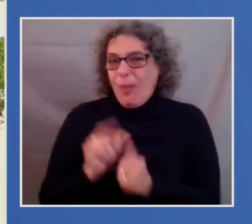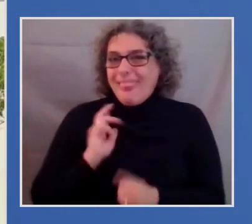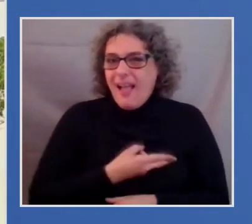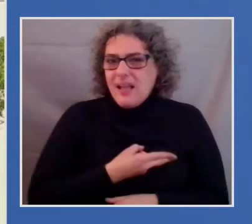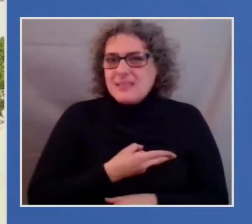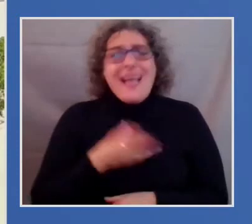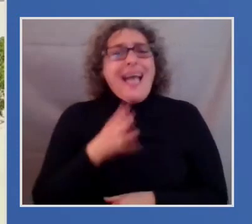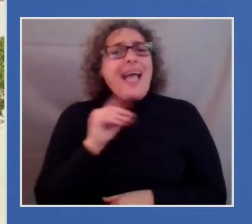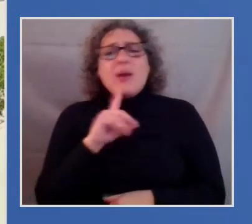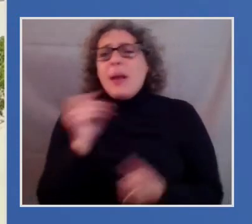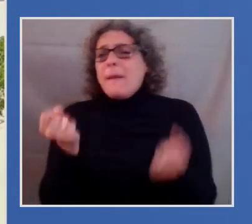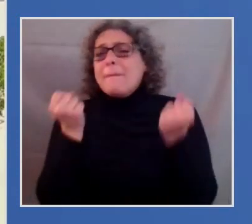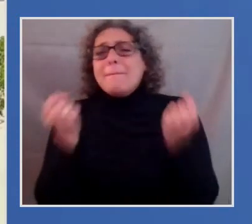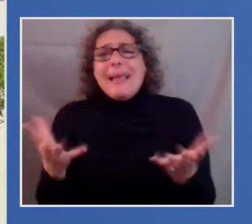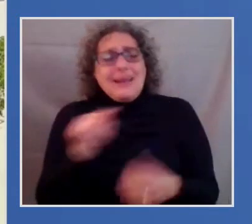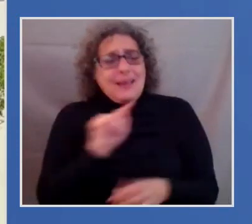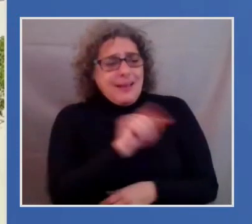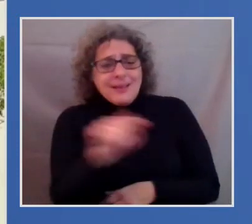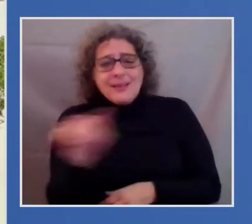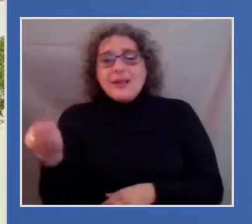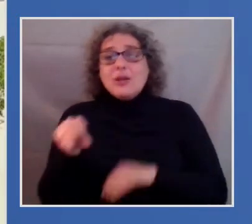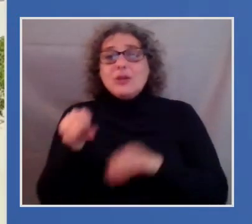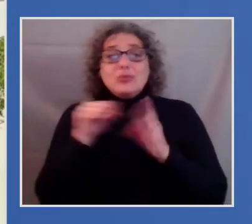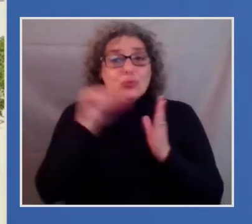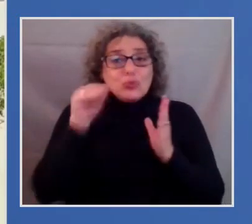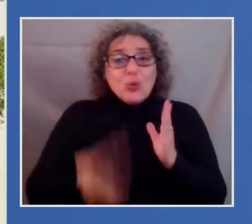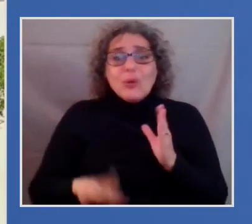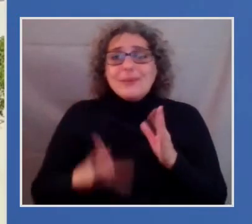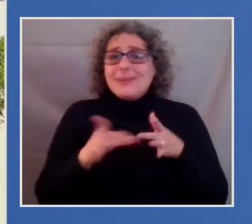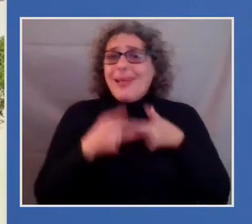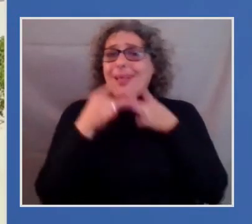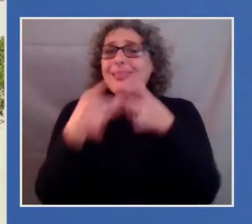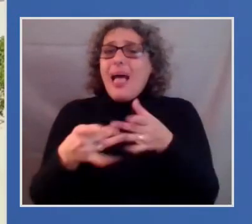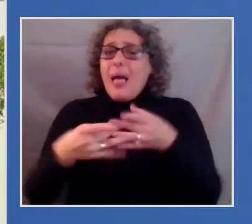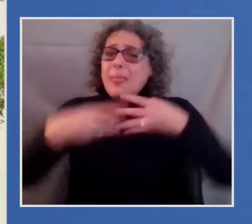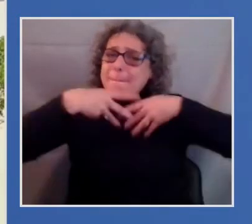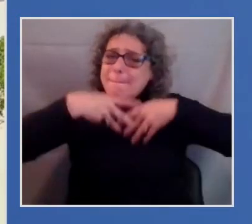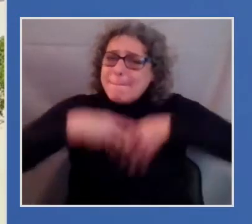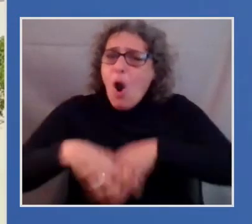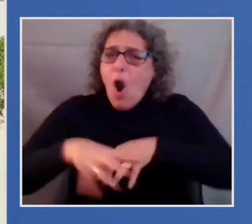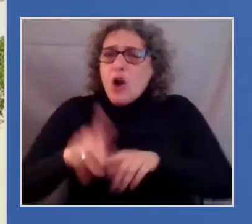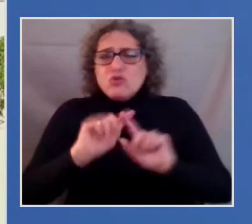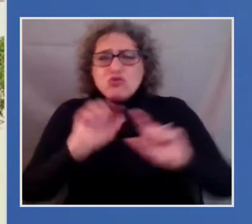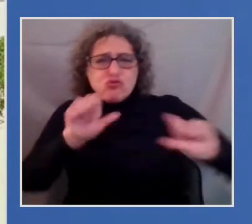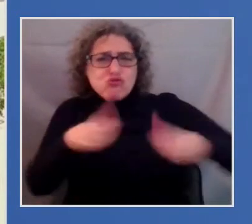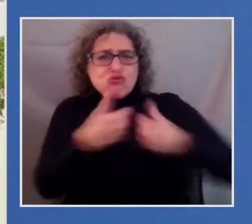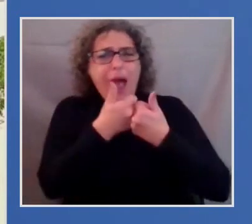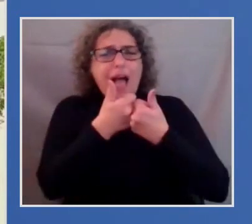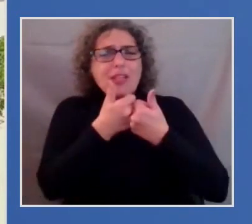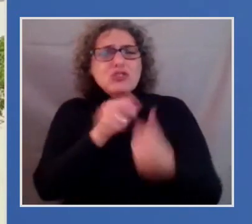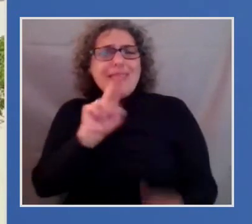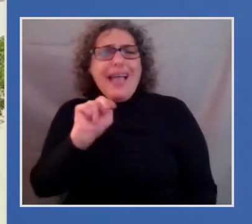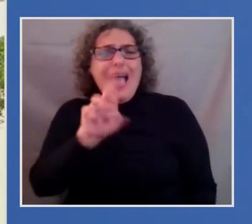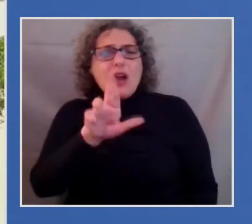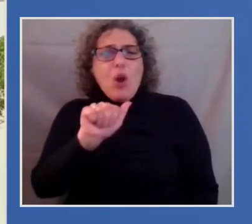FROM MY BACKGROUND GOT IT. THEY WERE ABLE TO BUY A HOUSE,